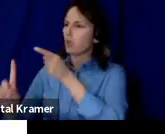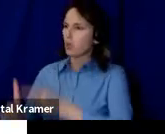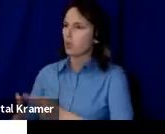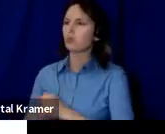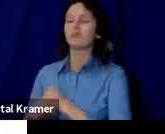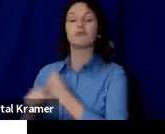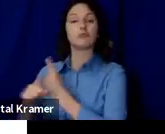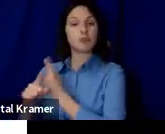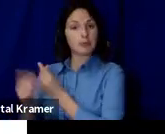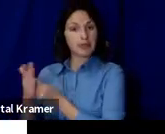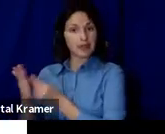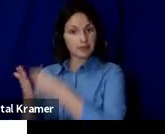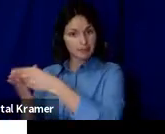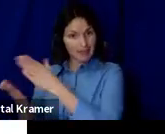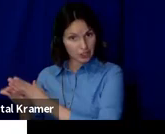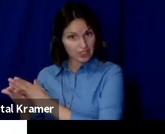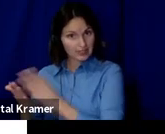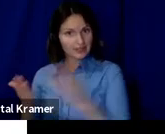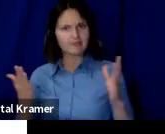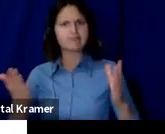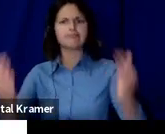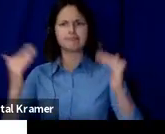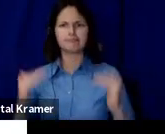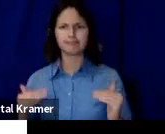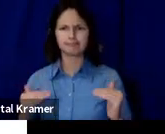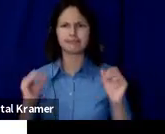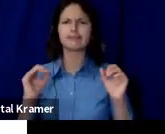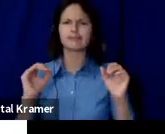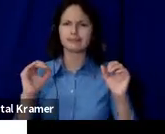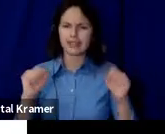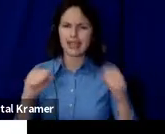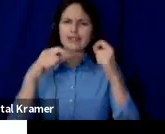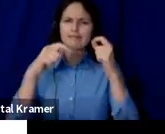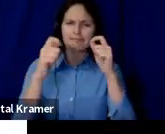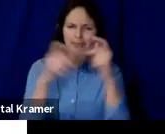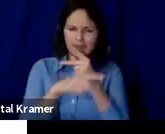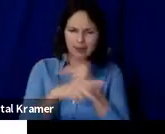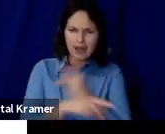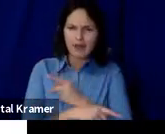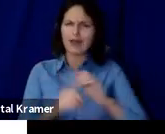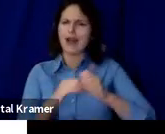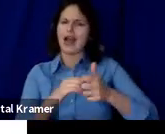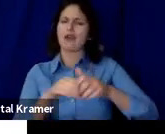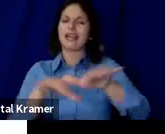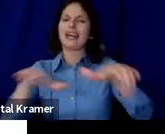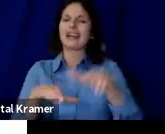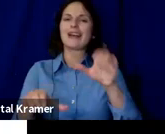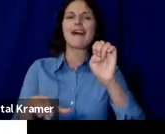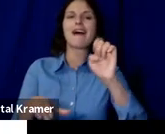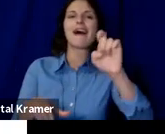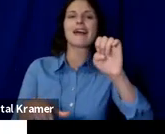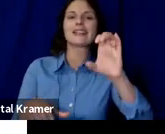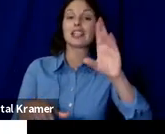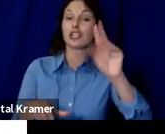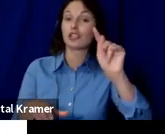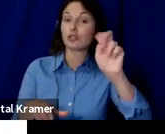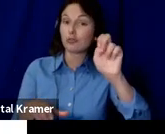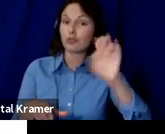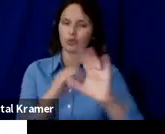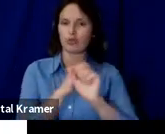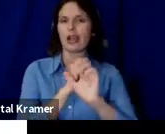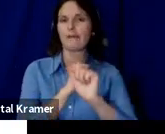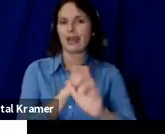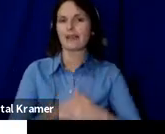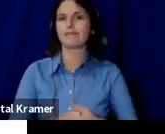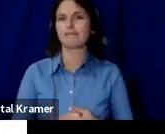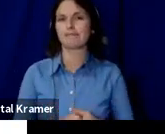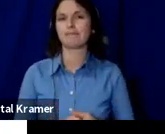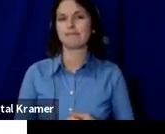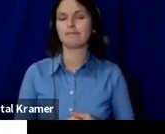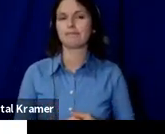we can get into the nitty‑gritty of executing your campaign.